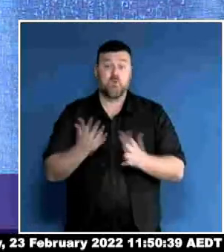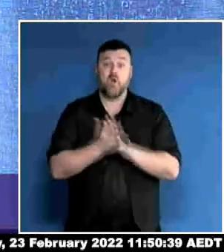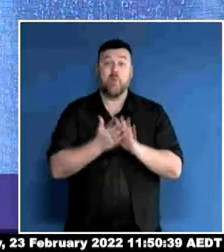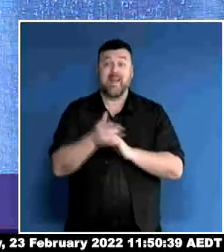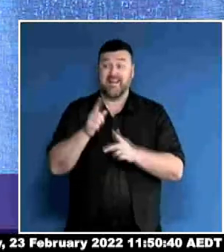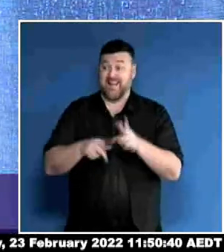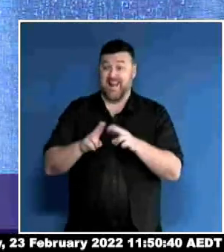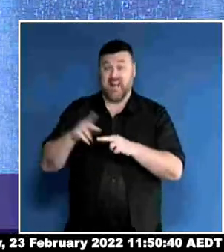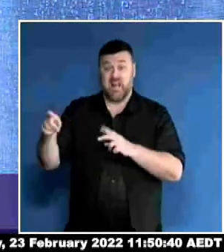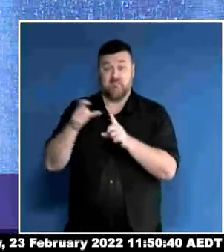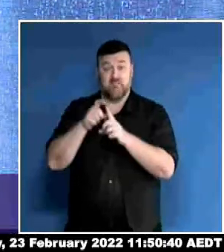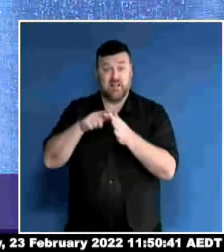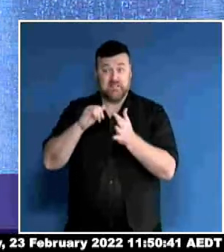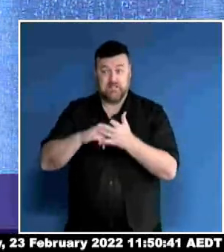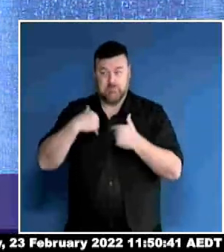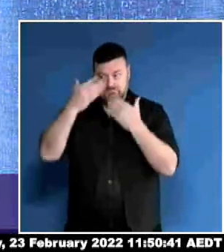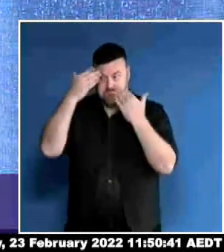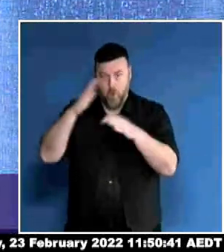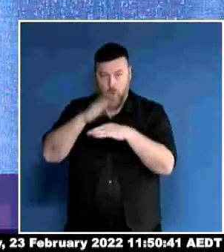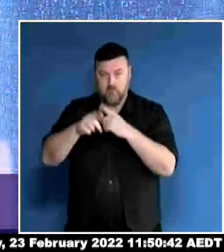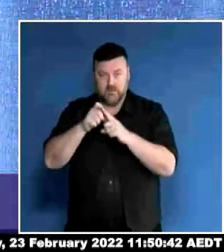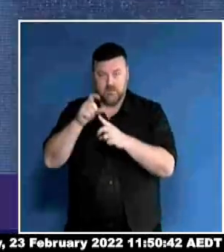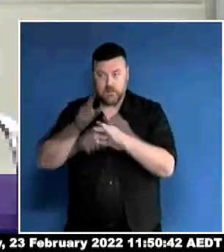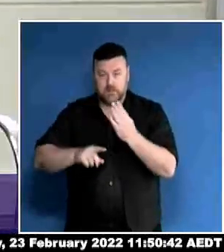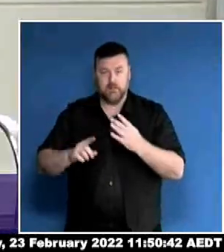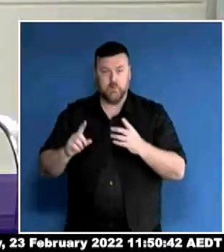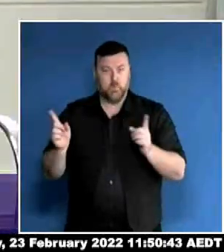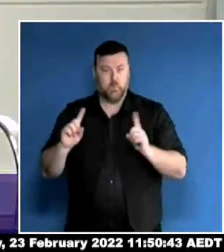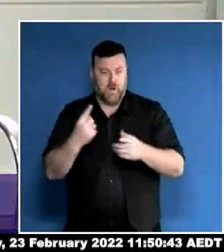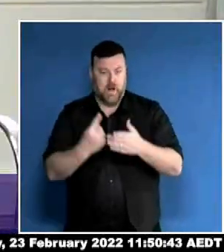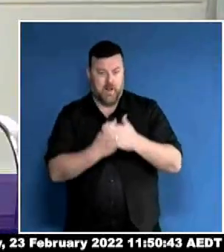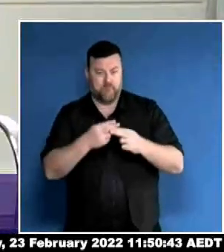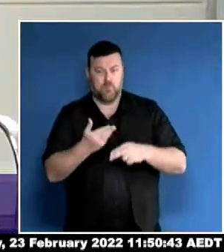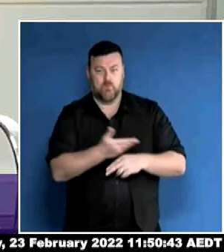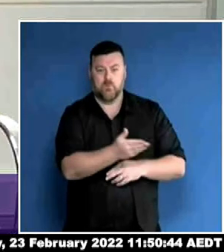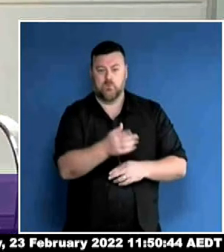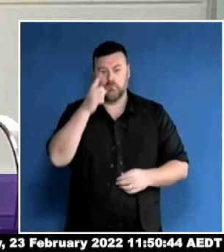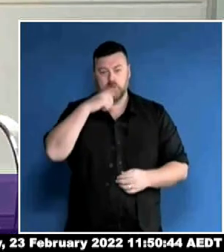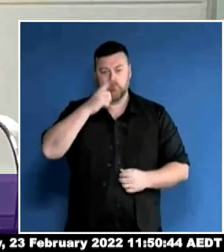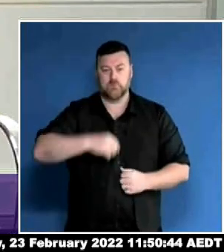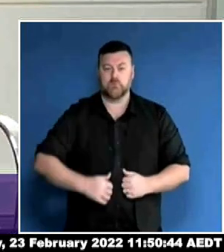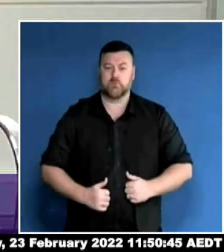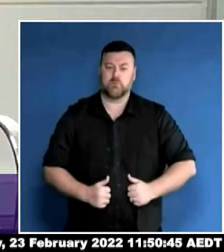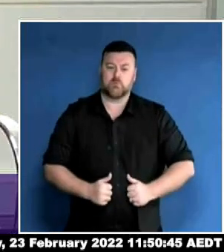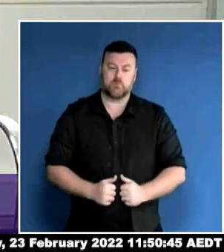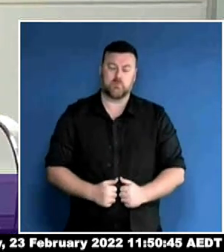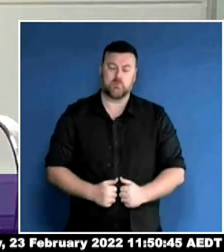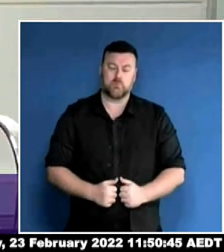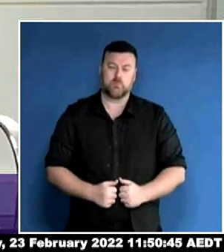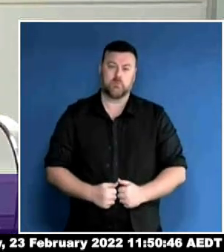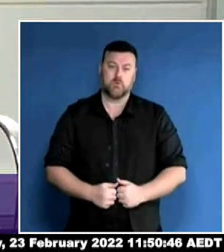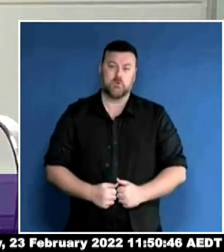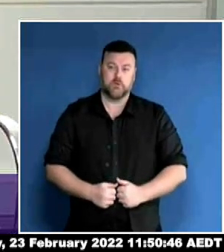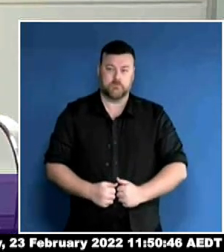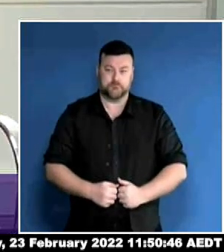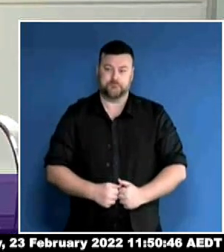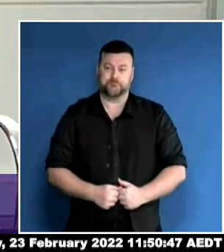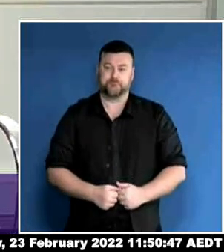to? MR GREEN: The consequence is - may I talk about Person A as an example?